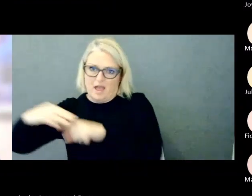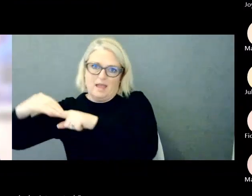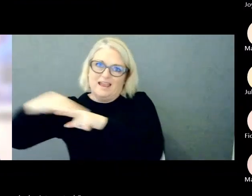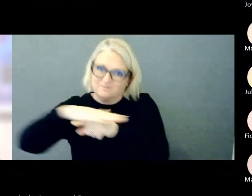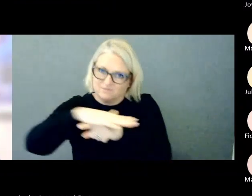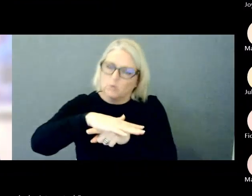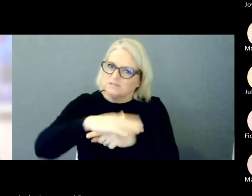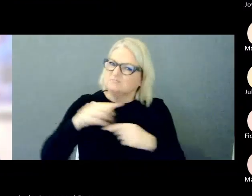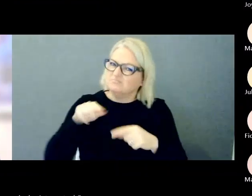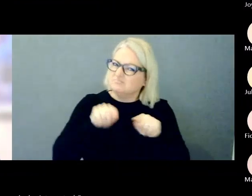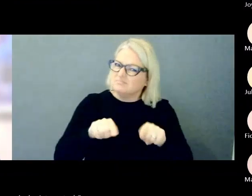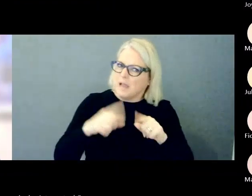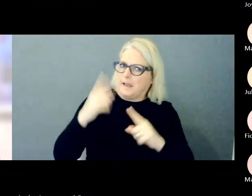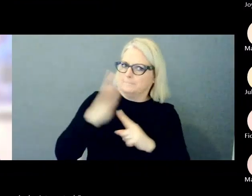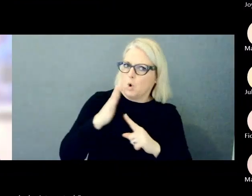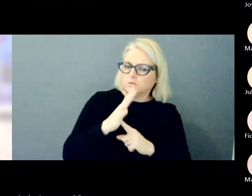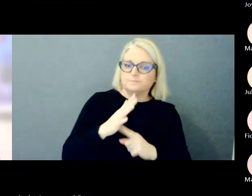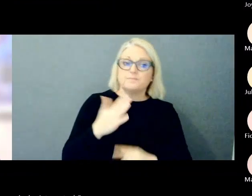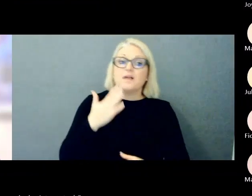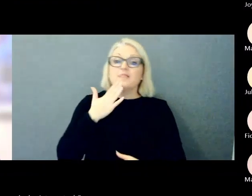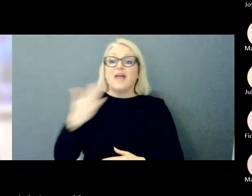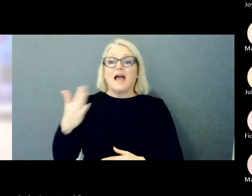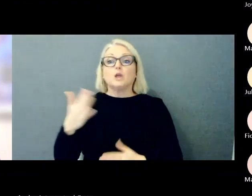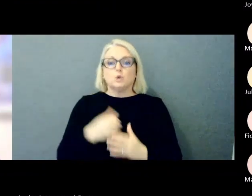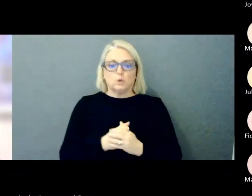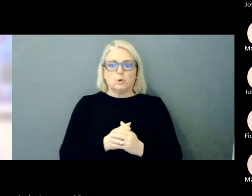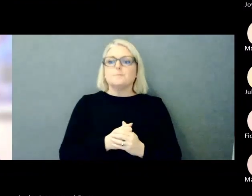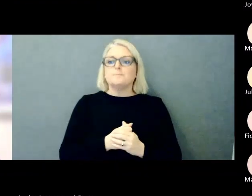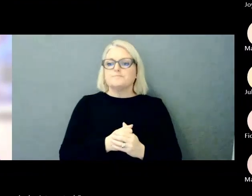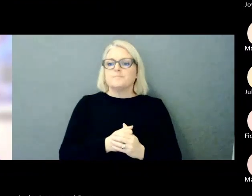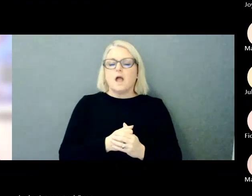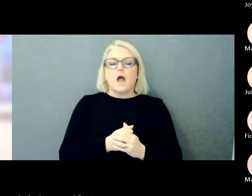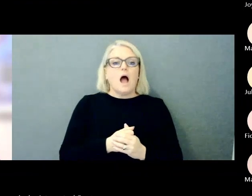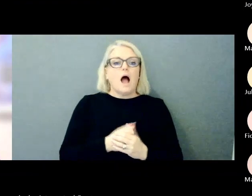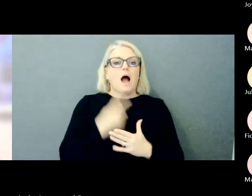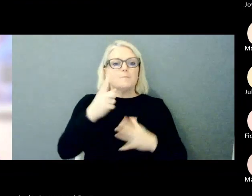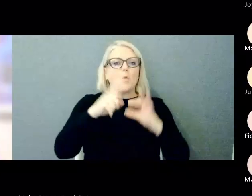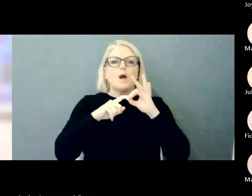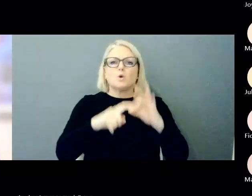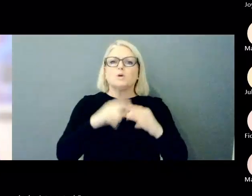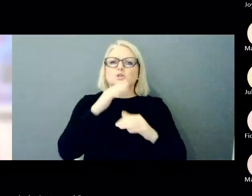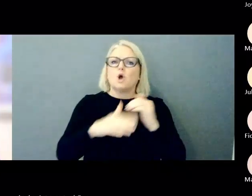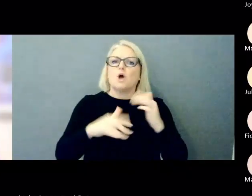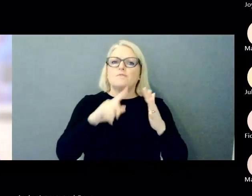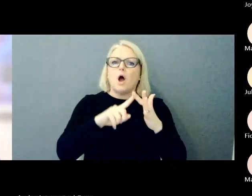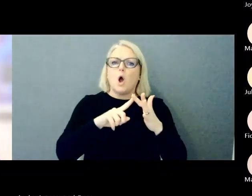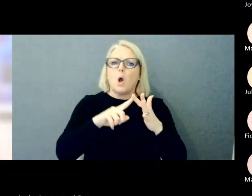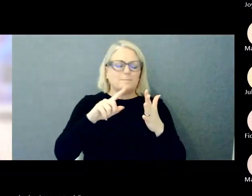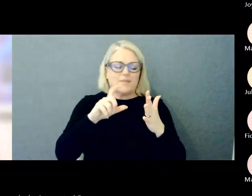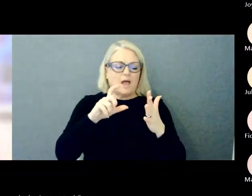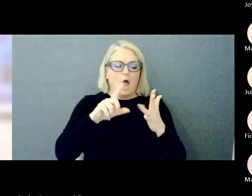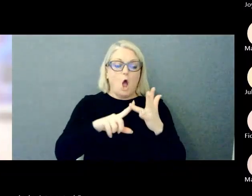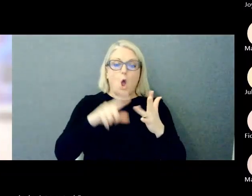There's also lots of thumbs up for a question around the OPQ being free, which you've mentioned there, Christine.